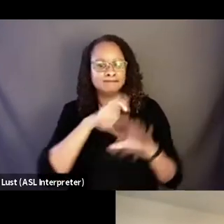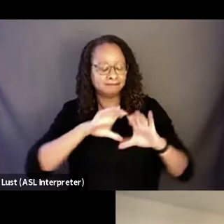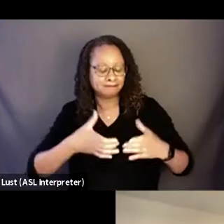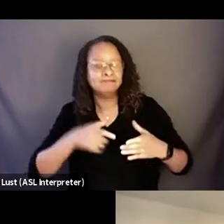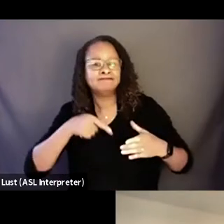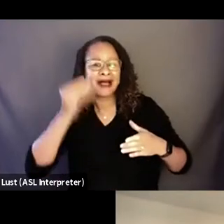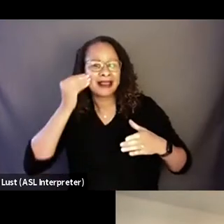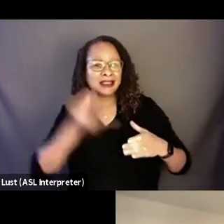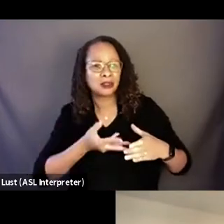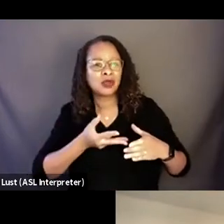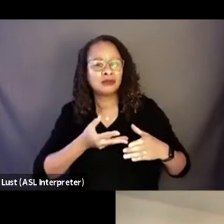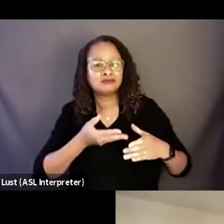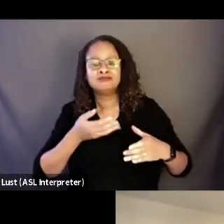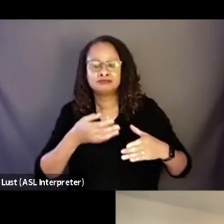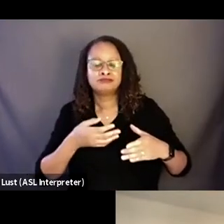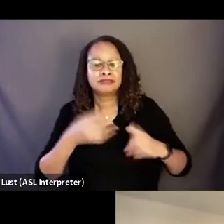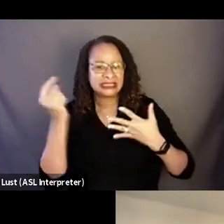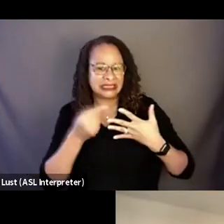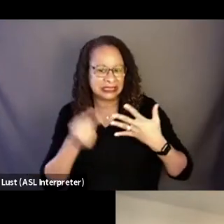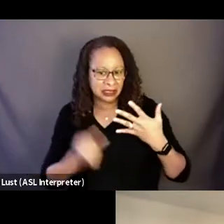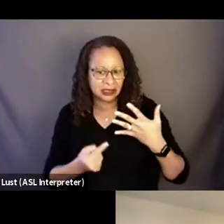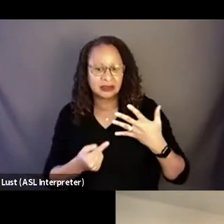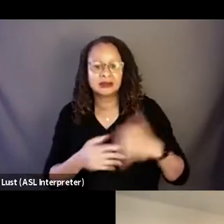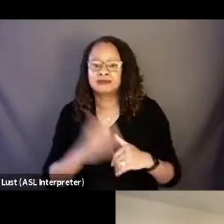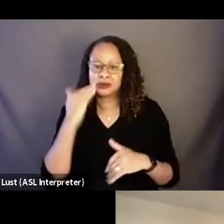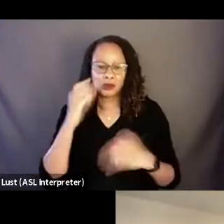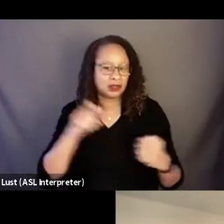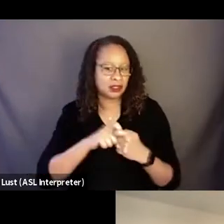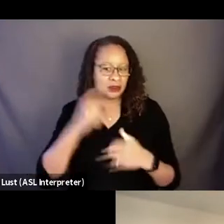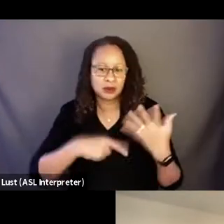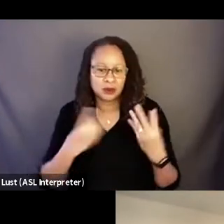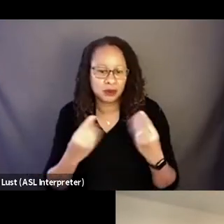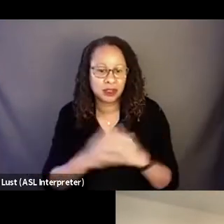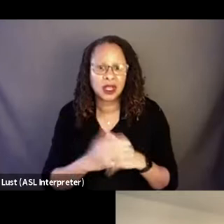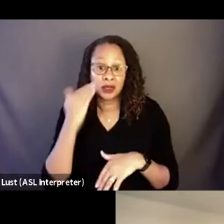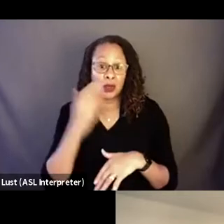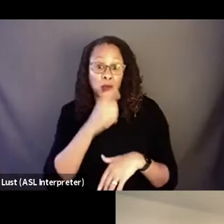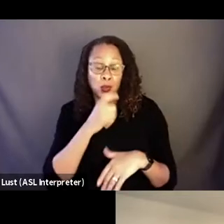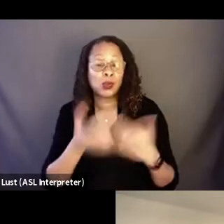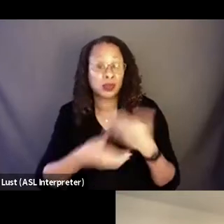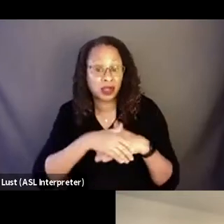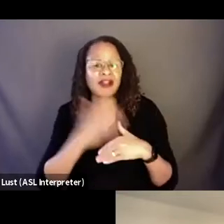and shared with them details, so they knew exactly what they were doing. They knew who they were covering and why they were covering them.